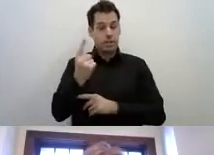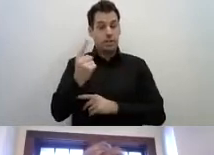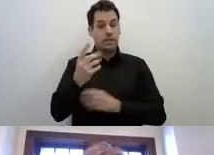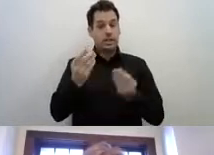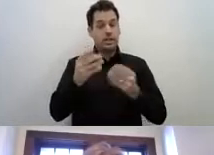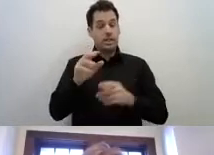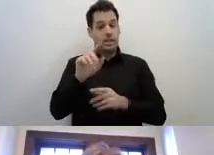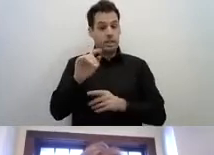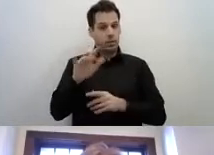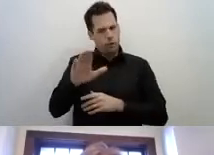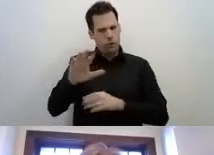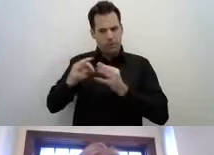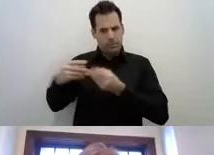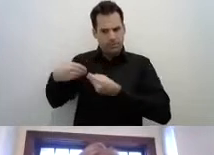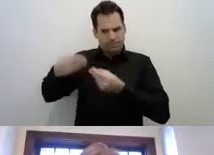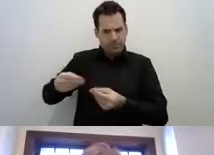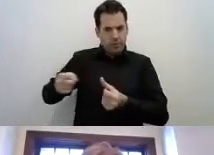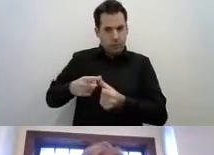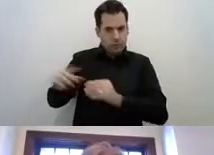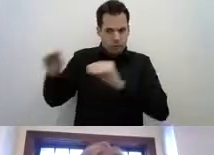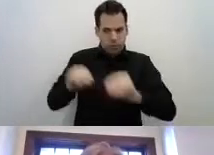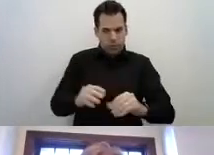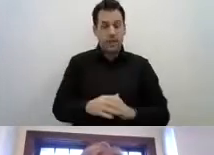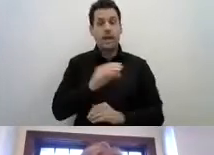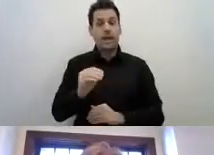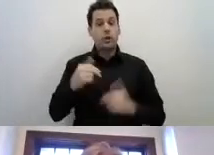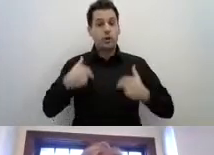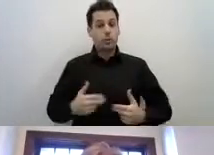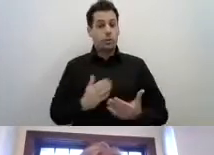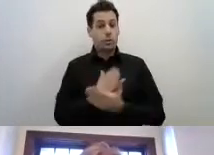leads the promotion and protection of human rights in manitoba through the administration